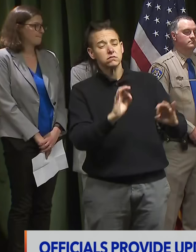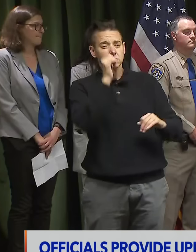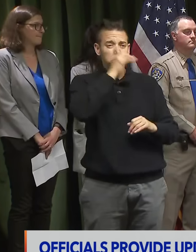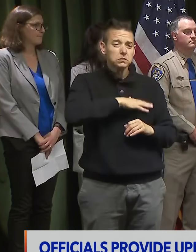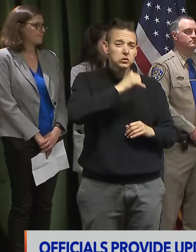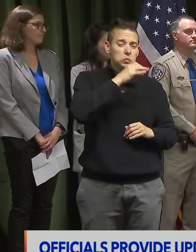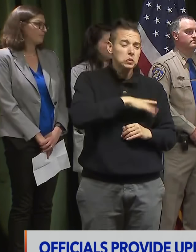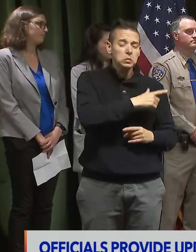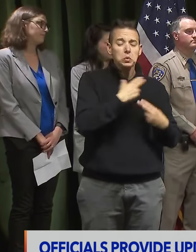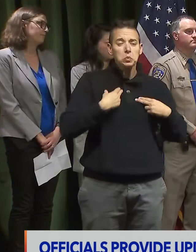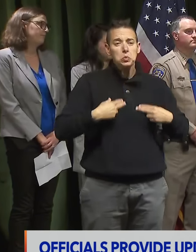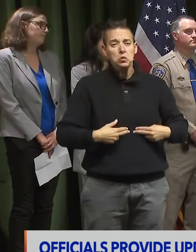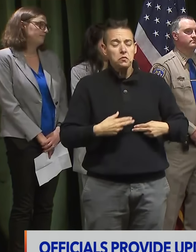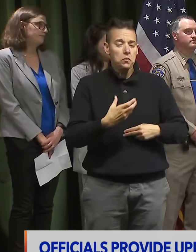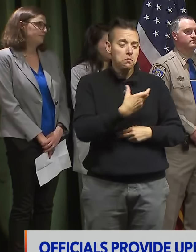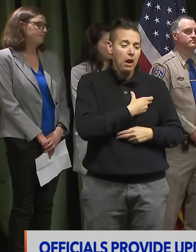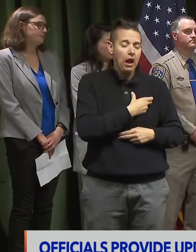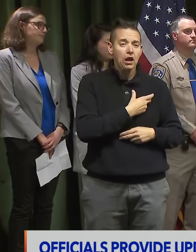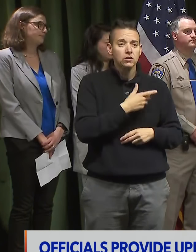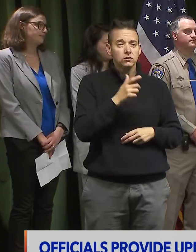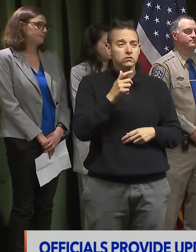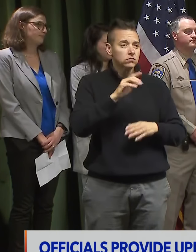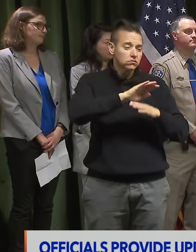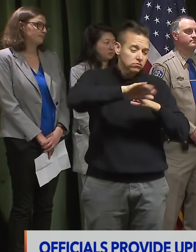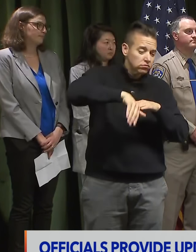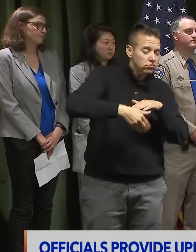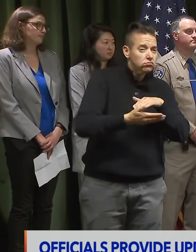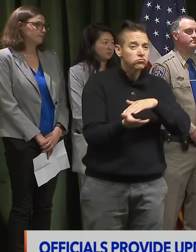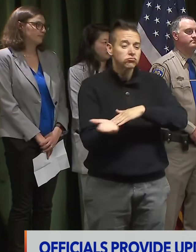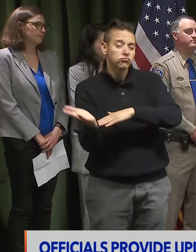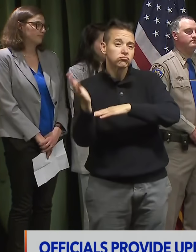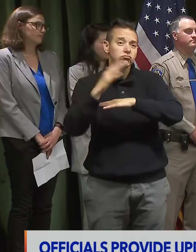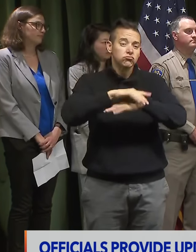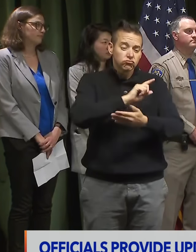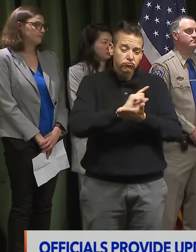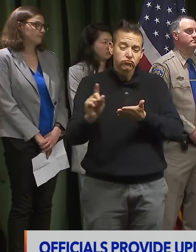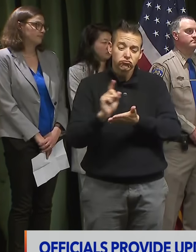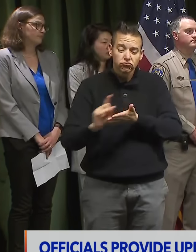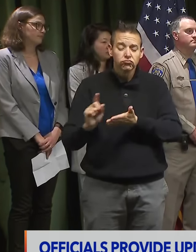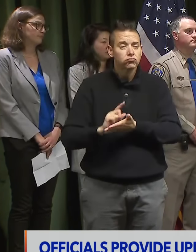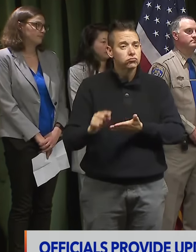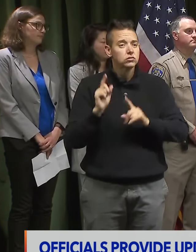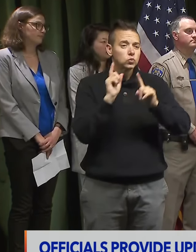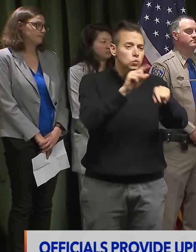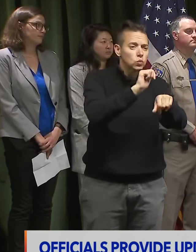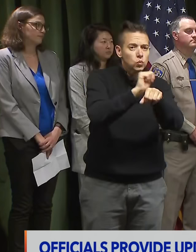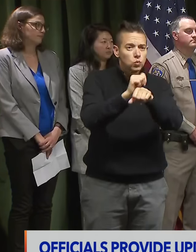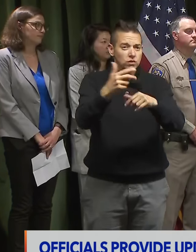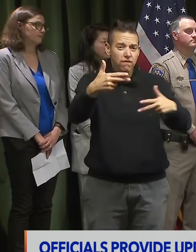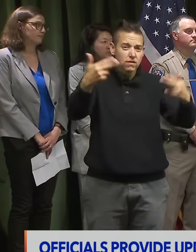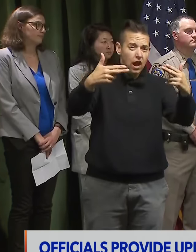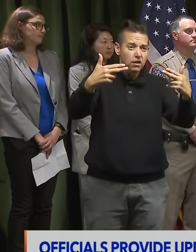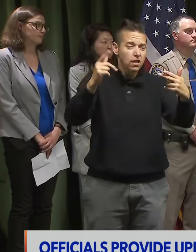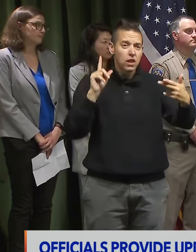THERE HOW DANGEROUS THE JOB IS IN LAW ENFORCEMENT. I THINK WE TAKE IT FOR GRANTED THESE MEN AND WOMEN PUT ON THE UNIFORM,